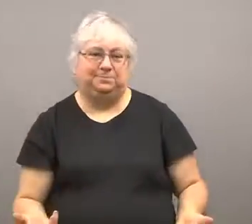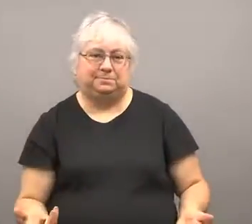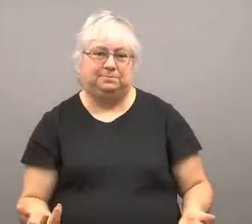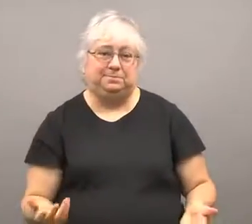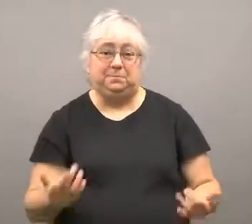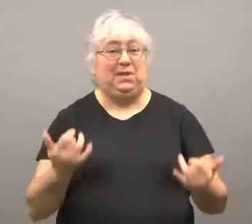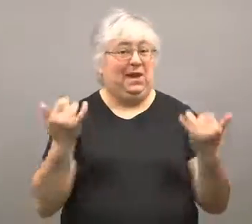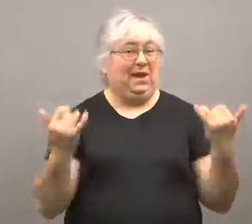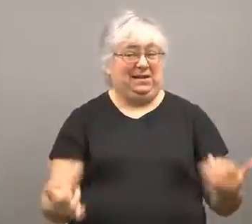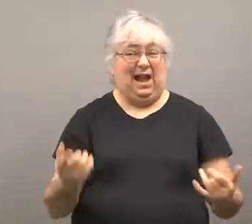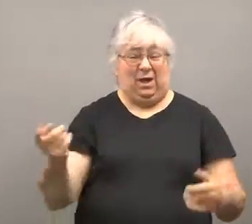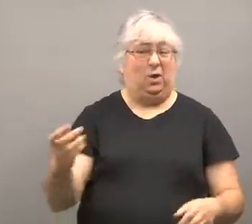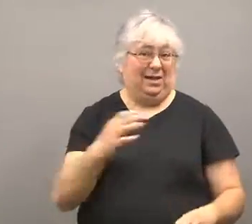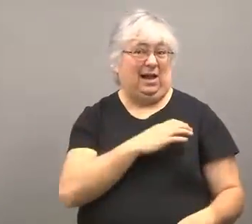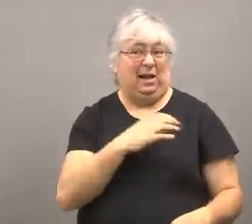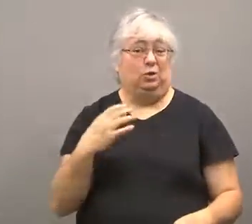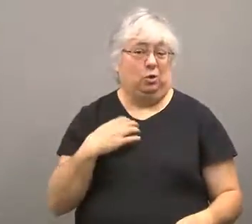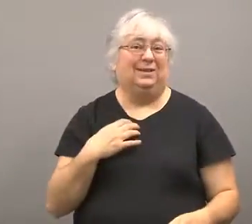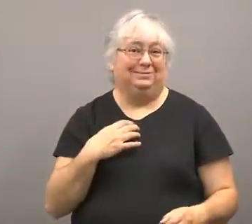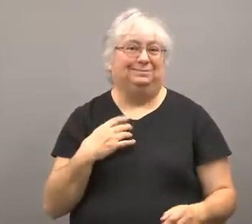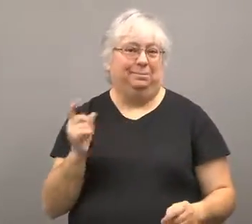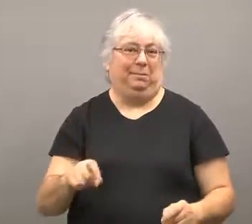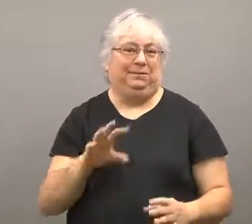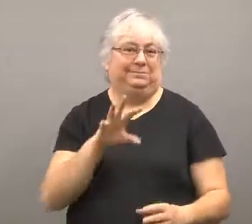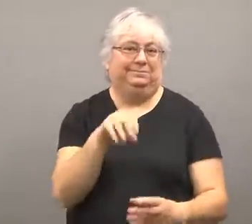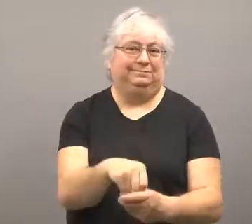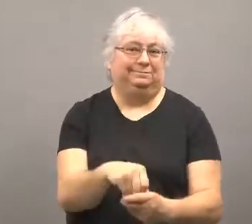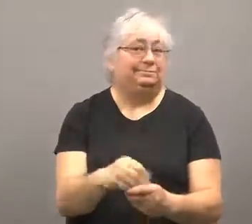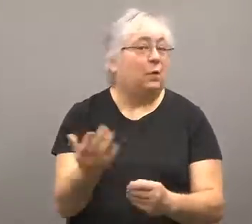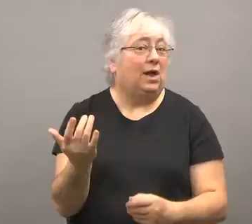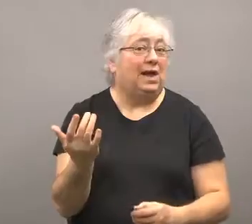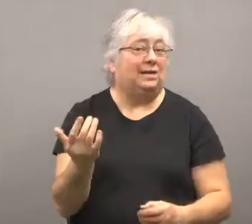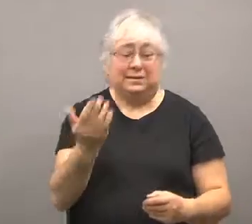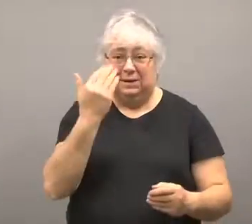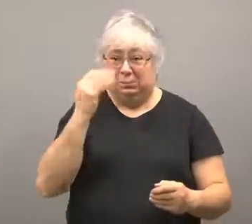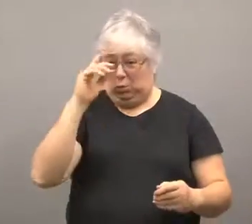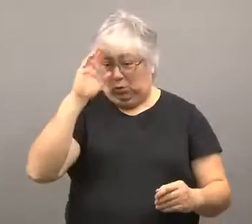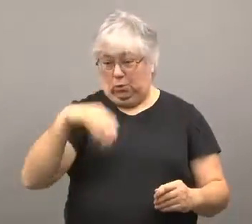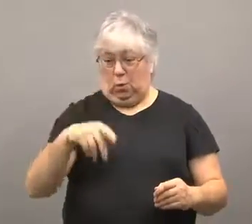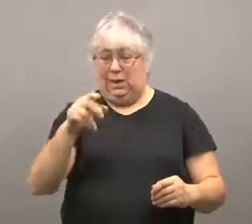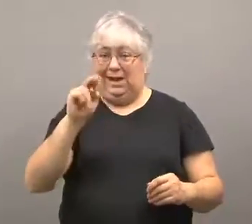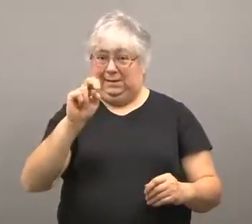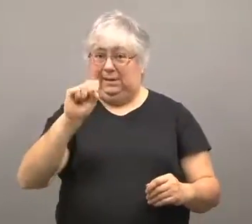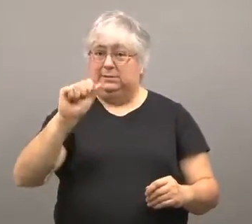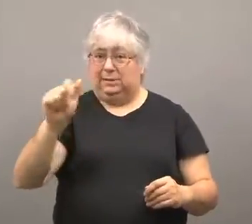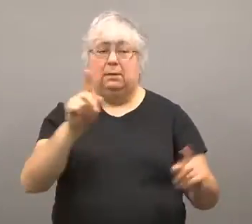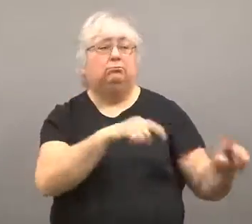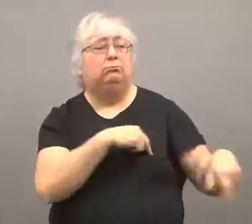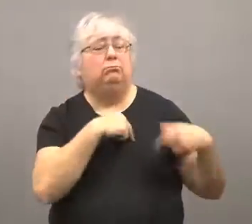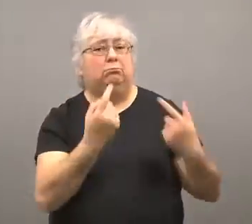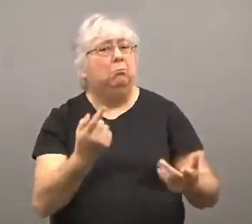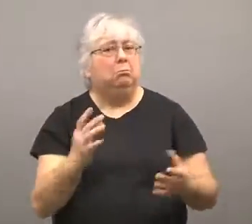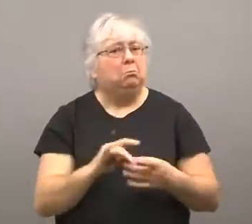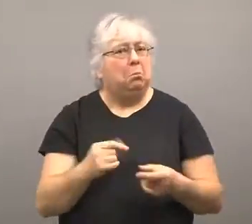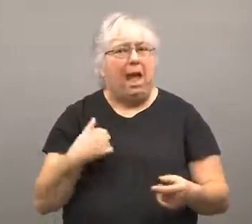Congress has no choice but to be involved.